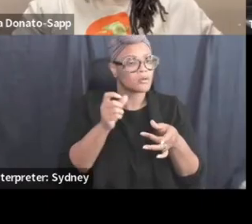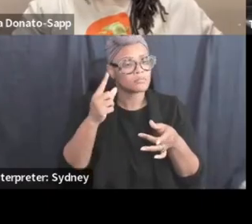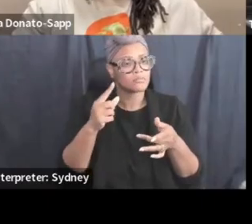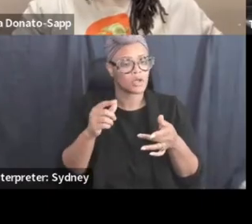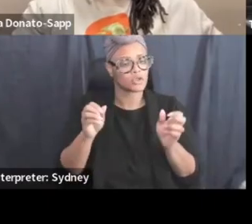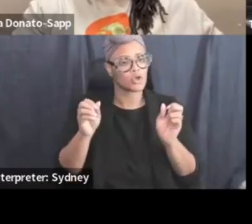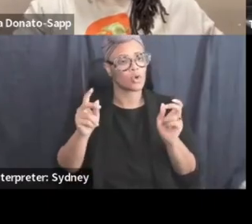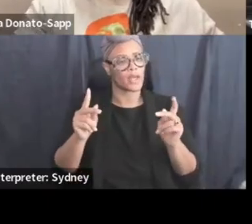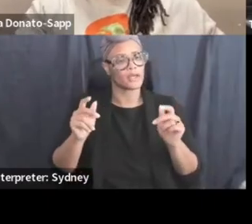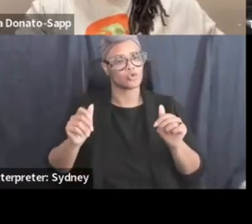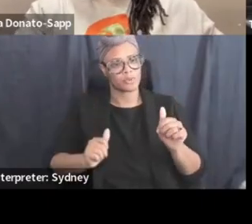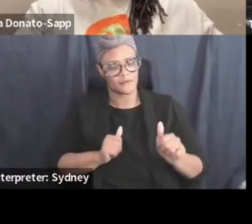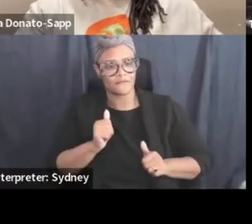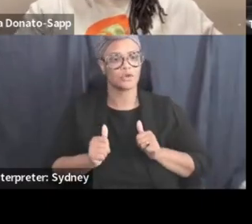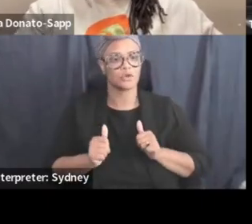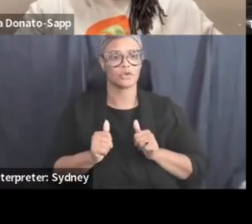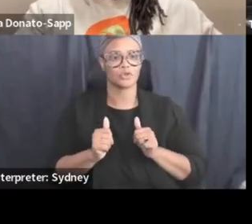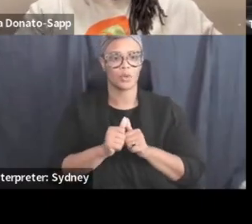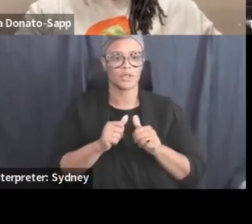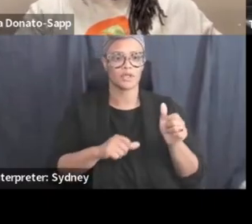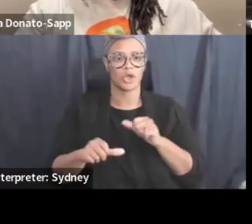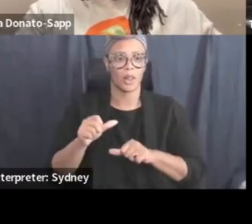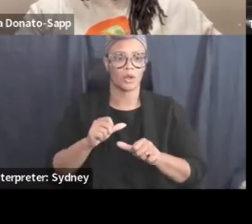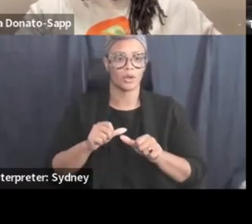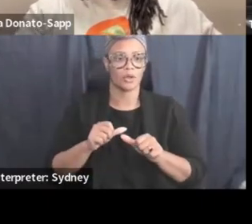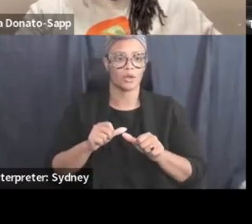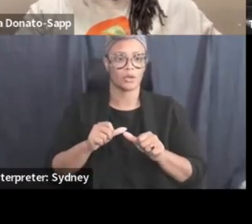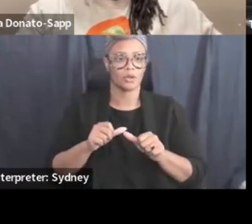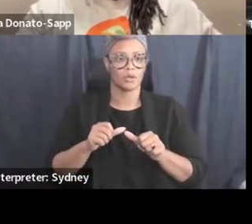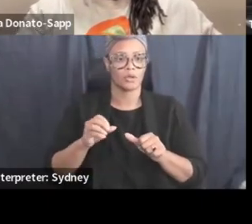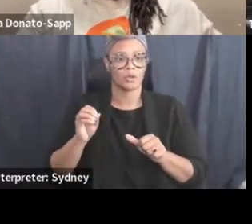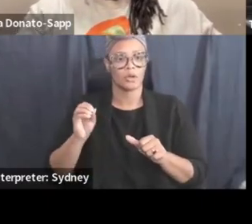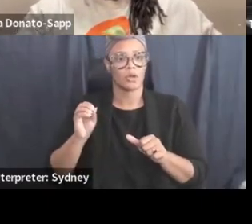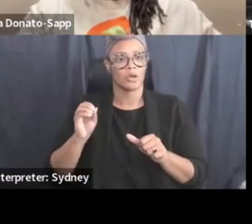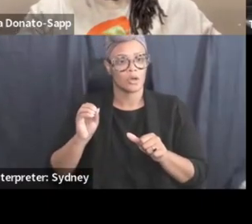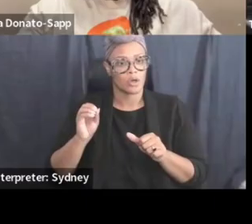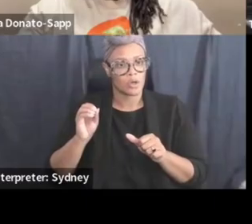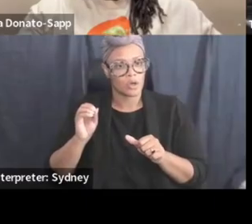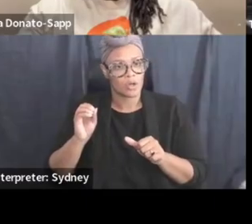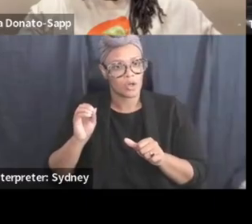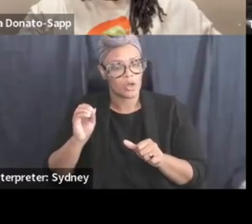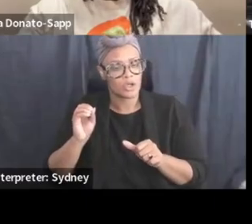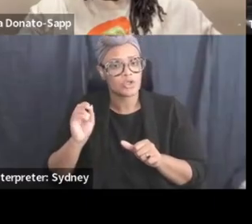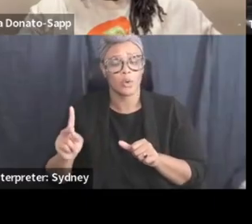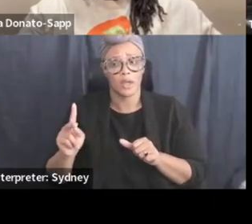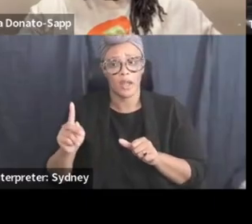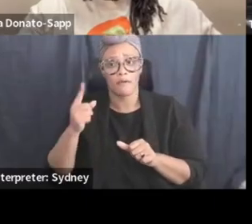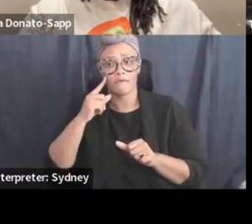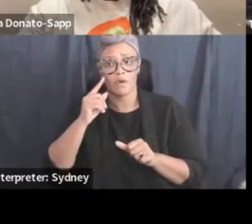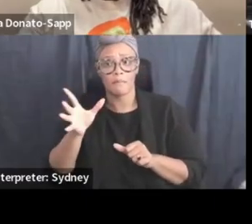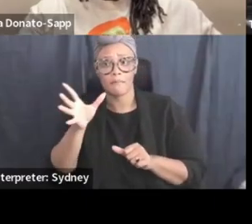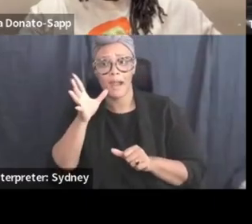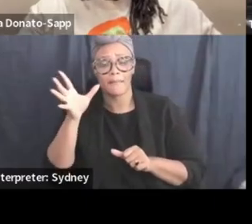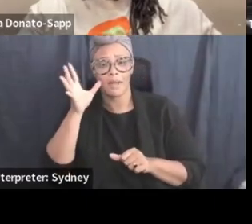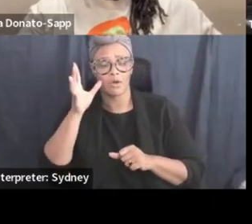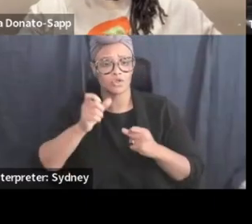It is okay for my parents to advocate hard for me and it is okay for me to self- advocate hard too.